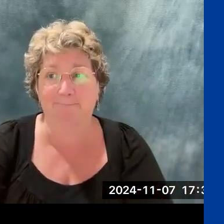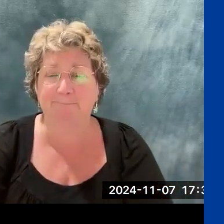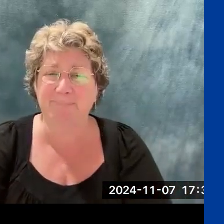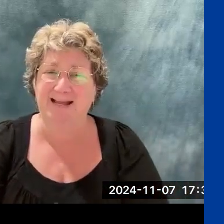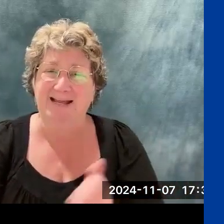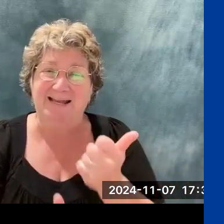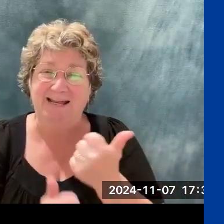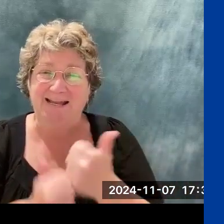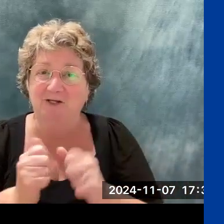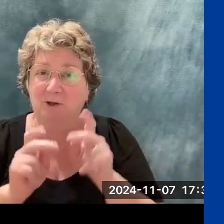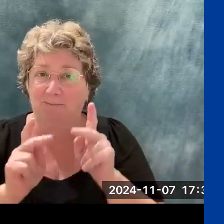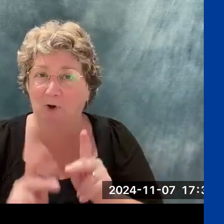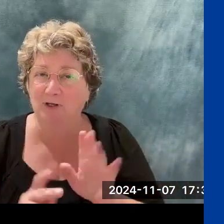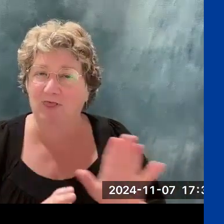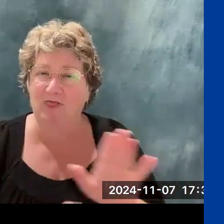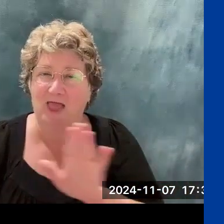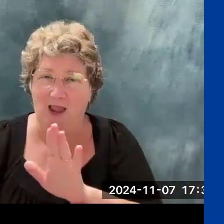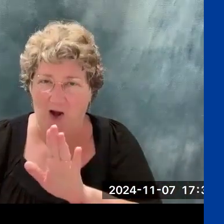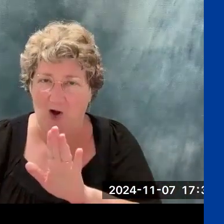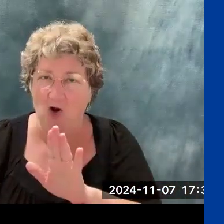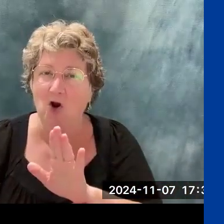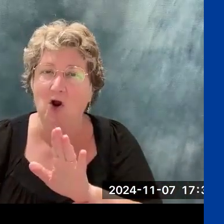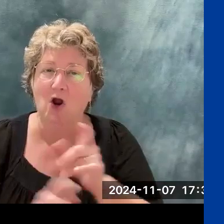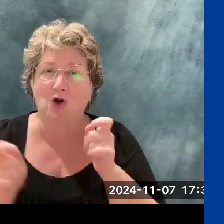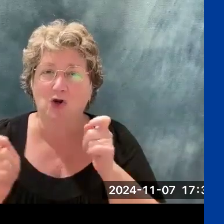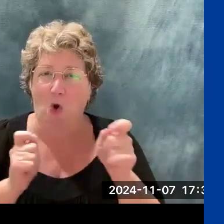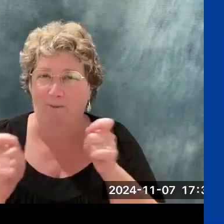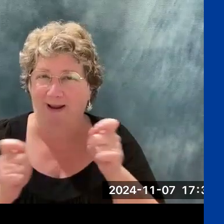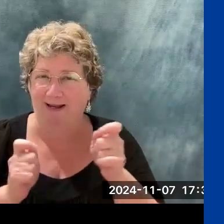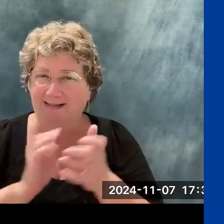What's going to be helpful for one person is not going to be the same as for somebody